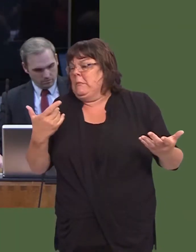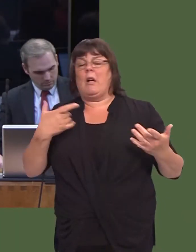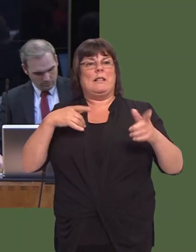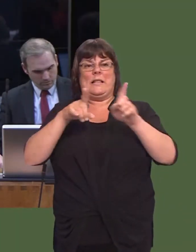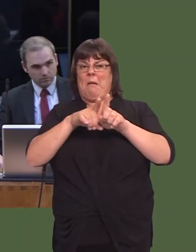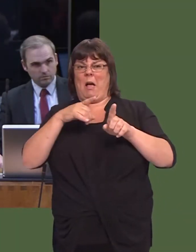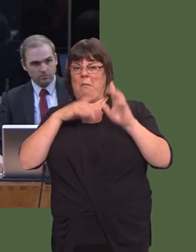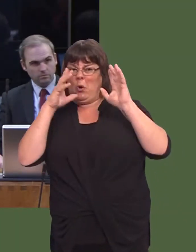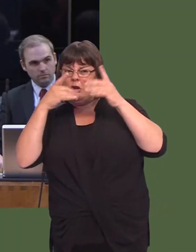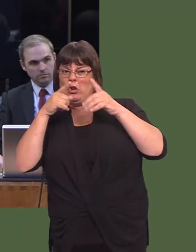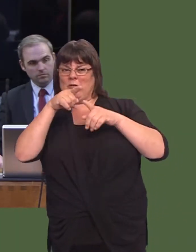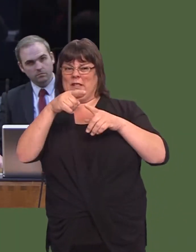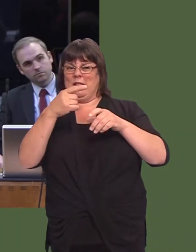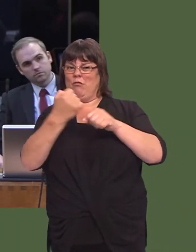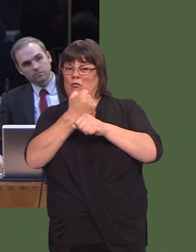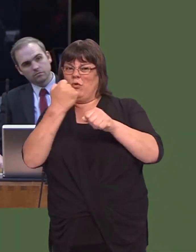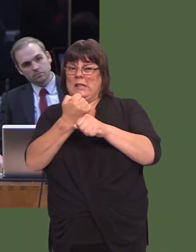about the delays.